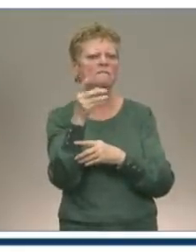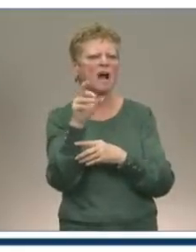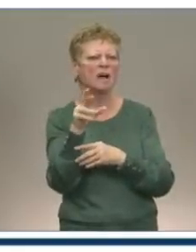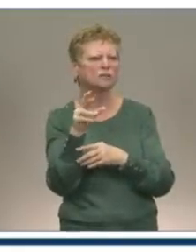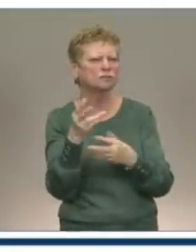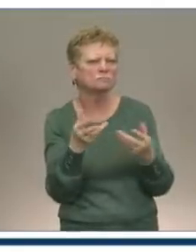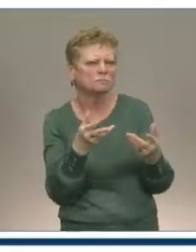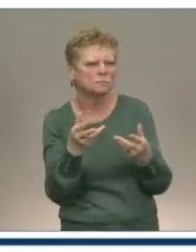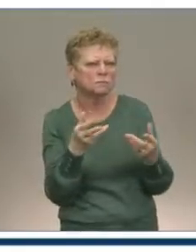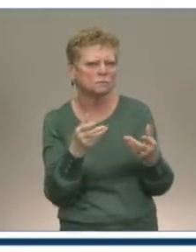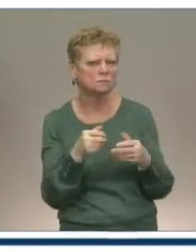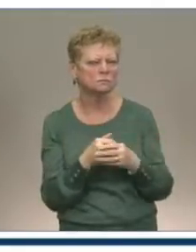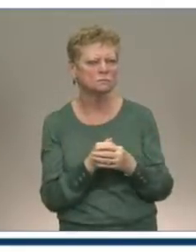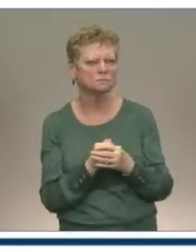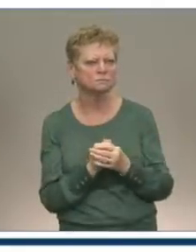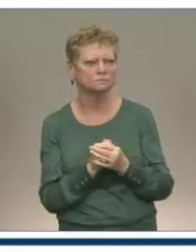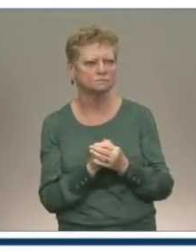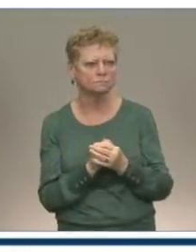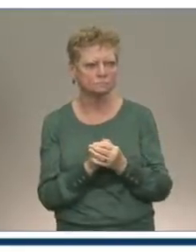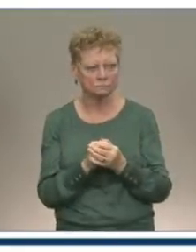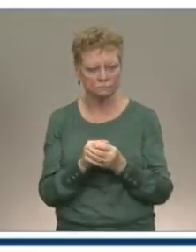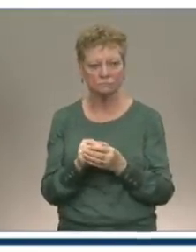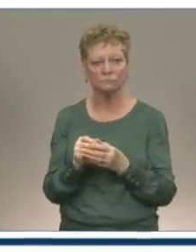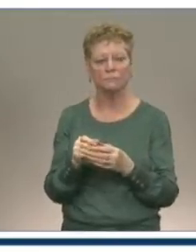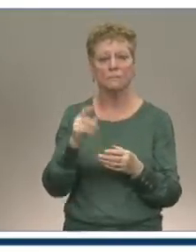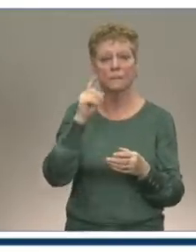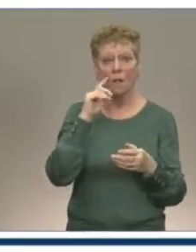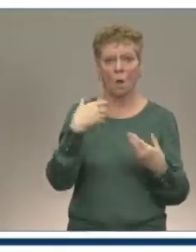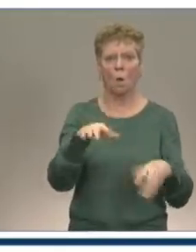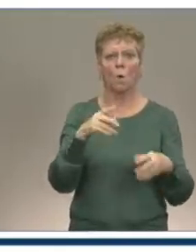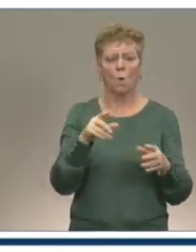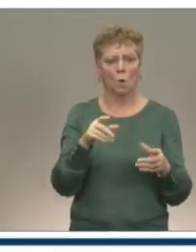the efficacy well true i think the demand is low we've given our